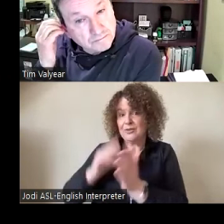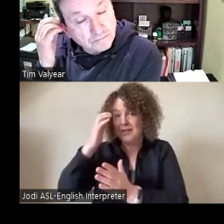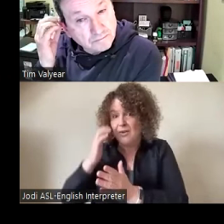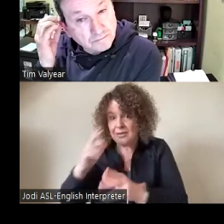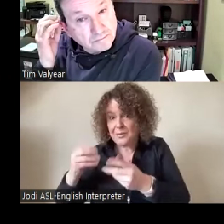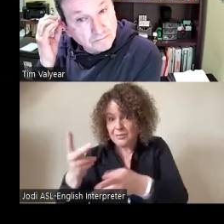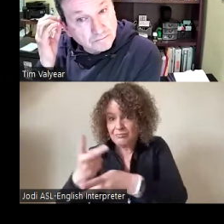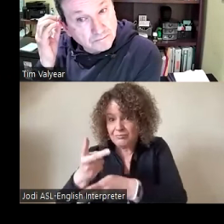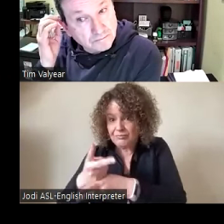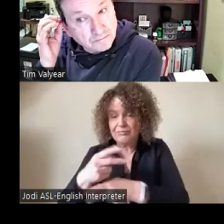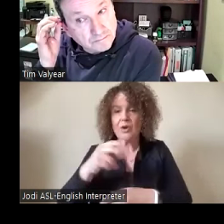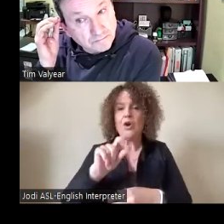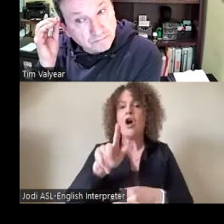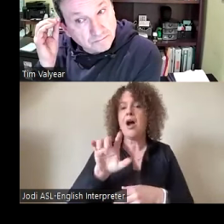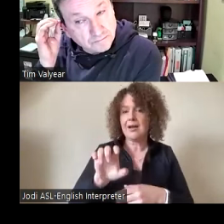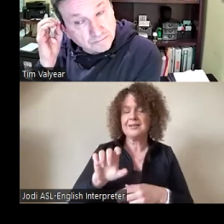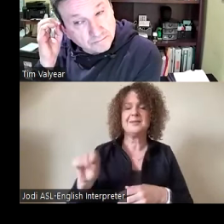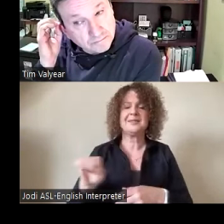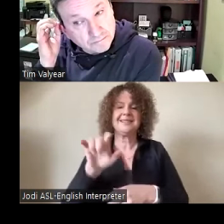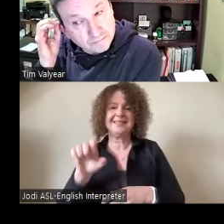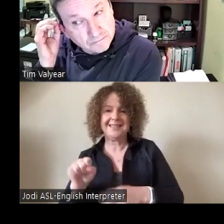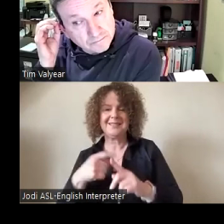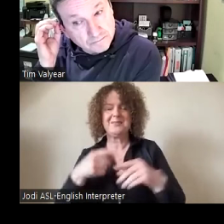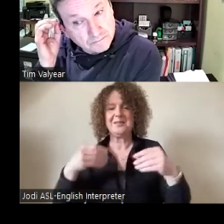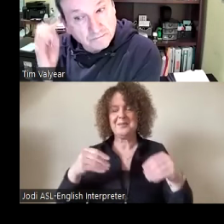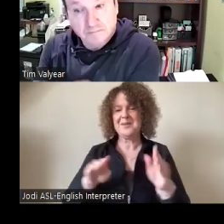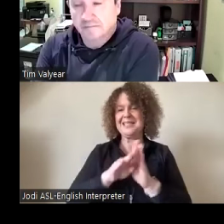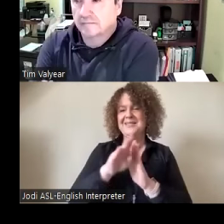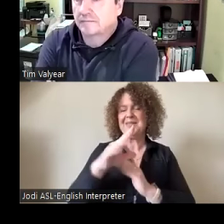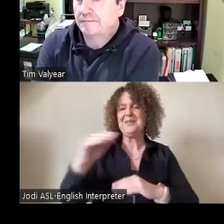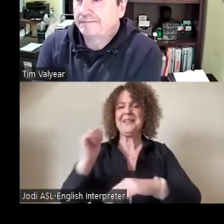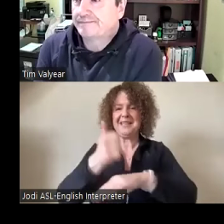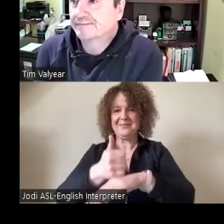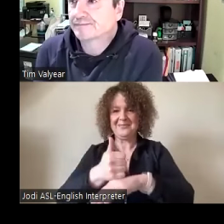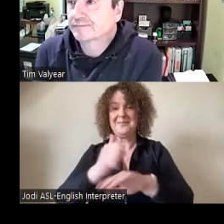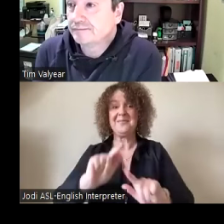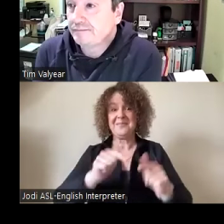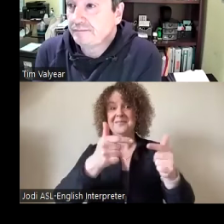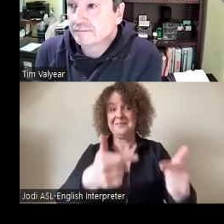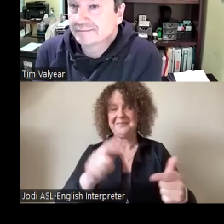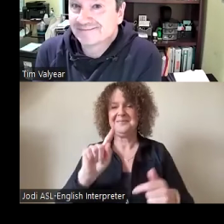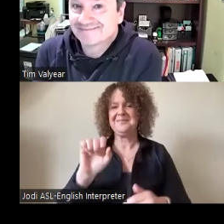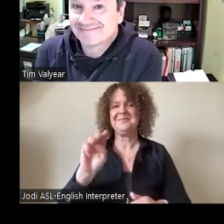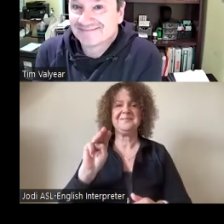of nursing and home care service agency, bedside nursing in hospital, and hospice and sales and